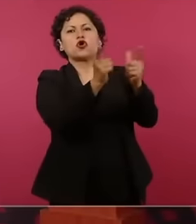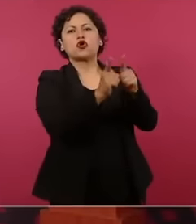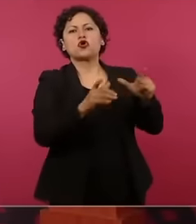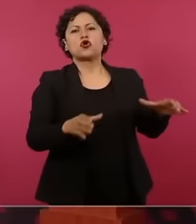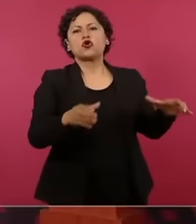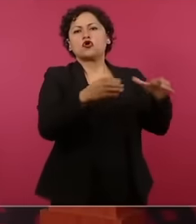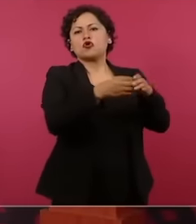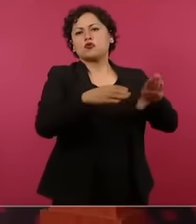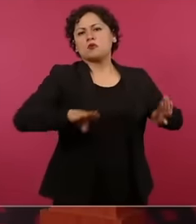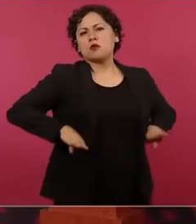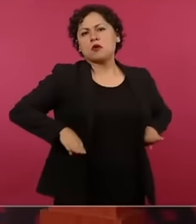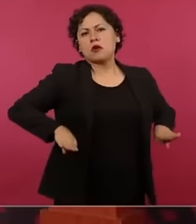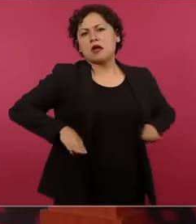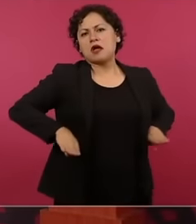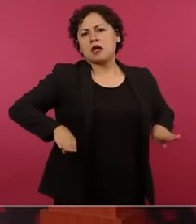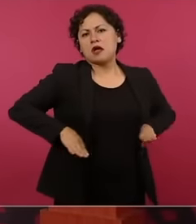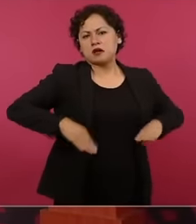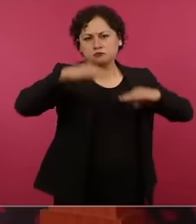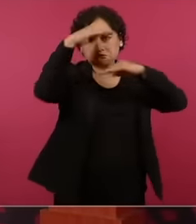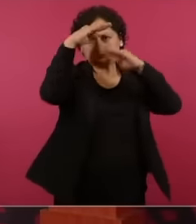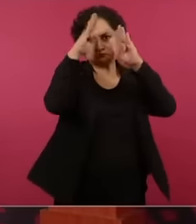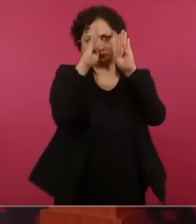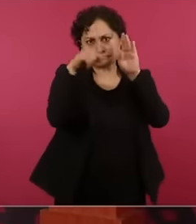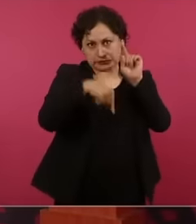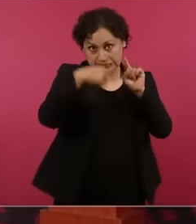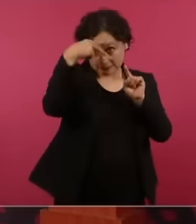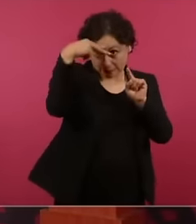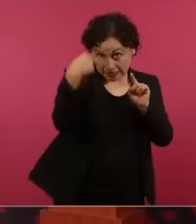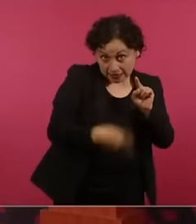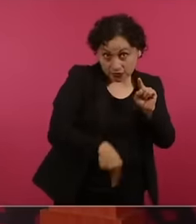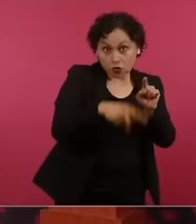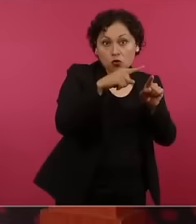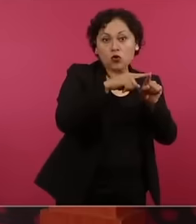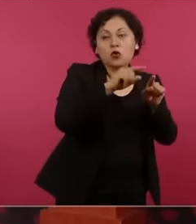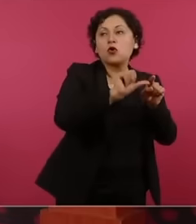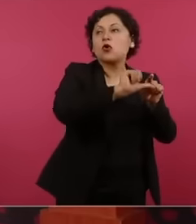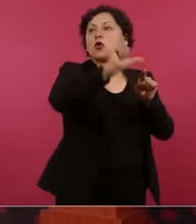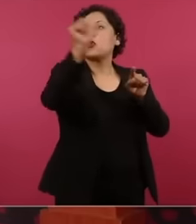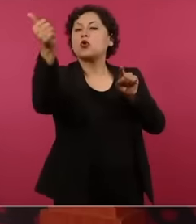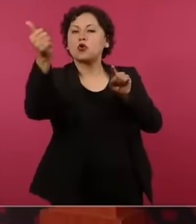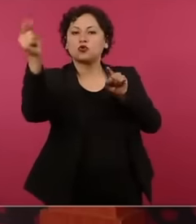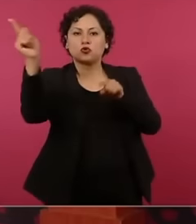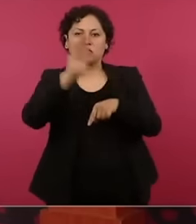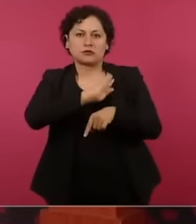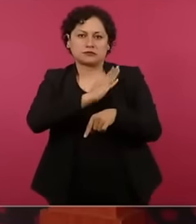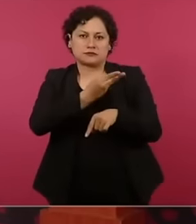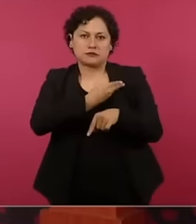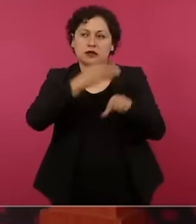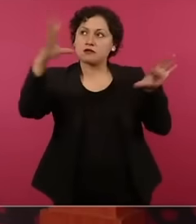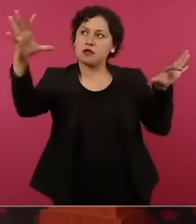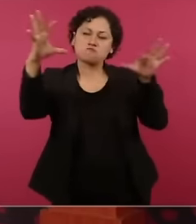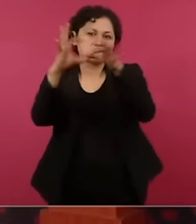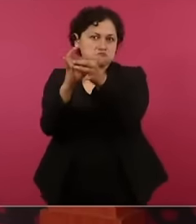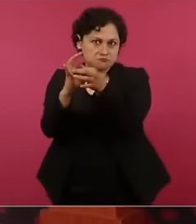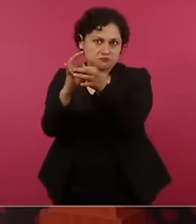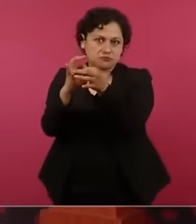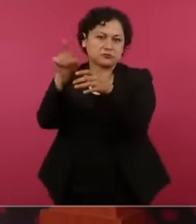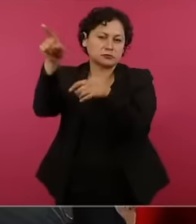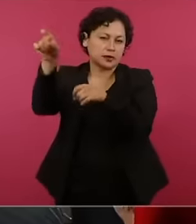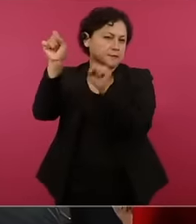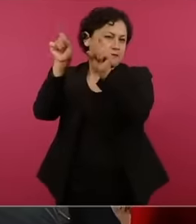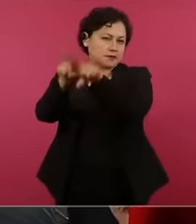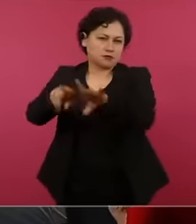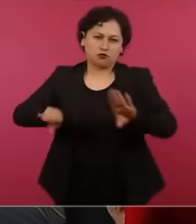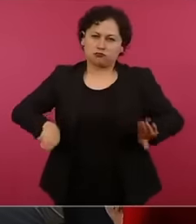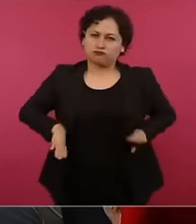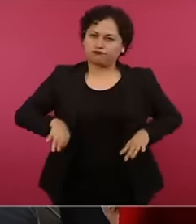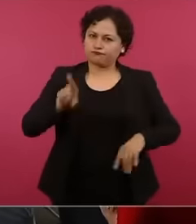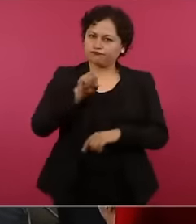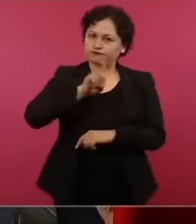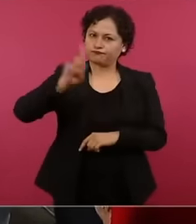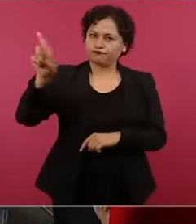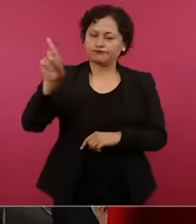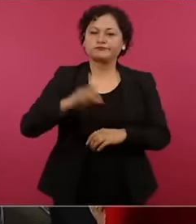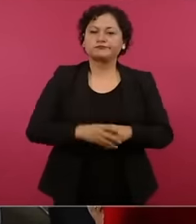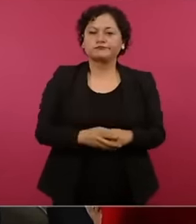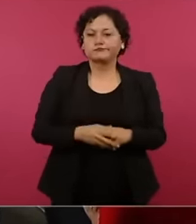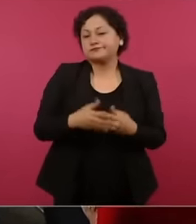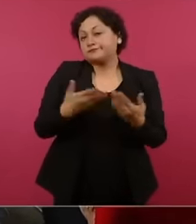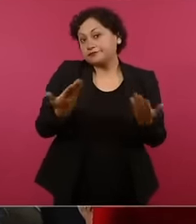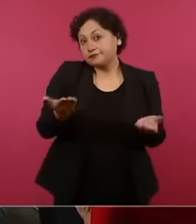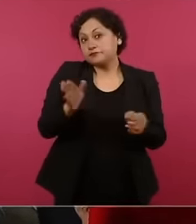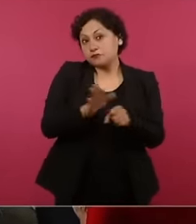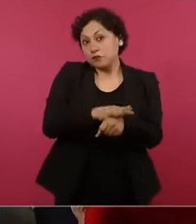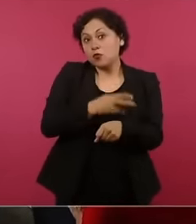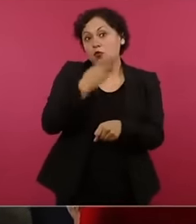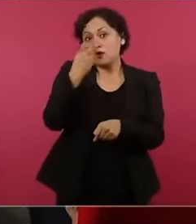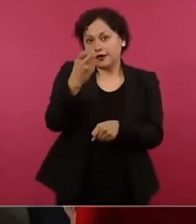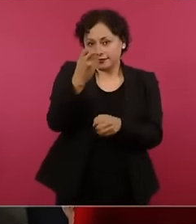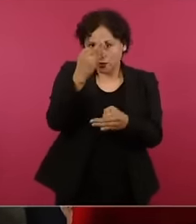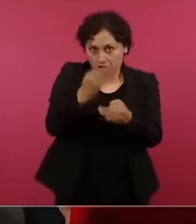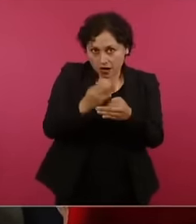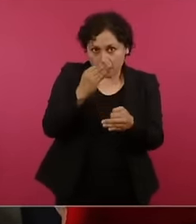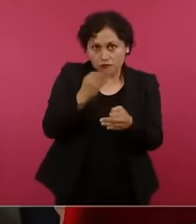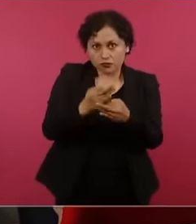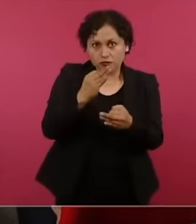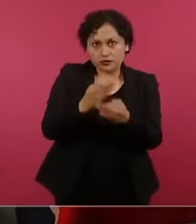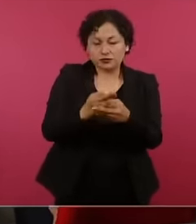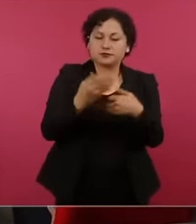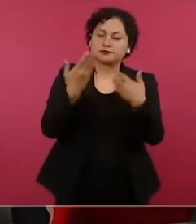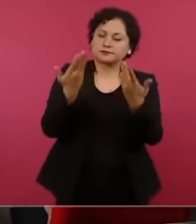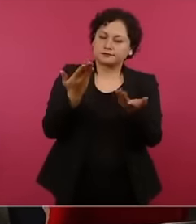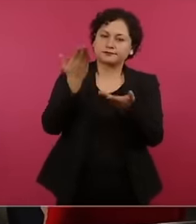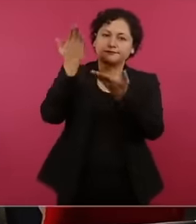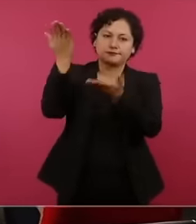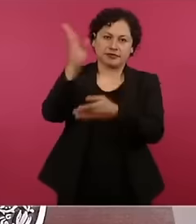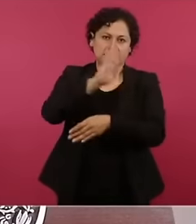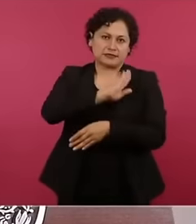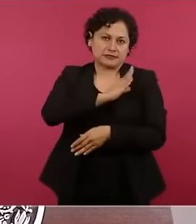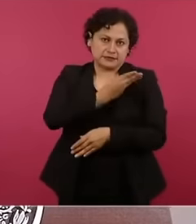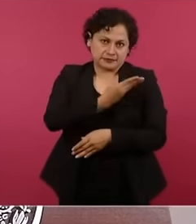of Spain but to thank this Spanish legislator